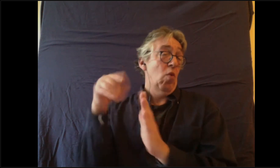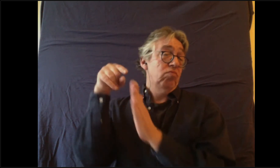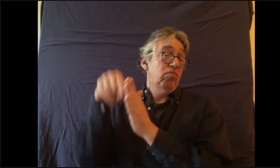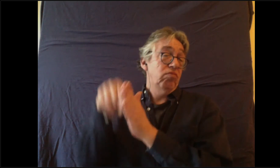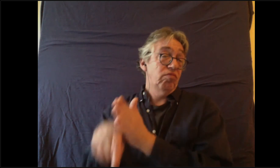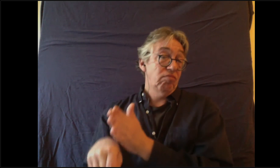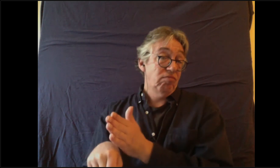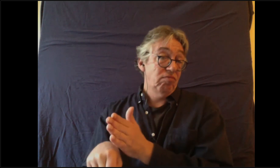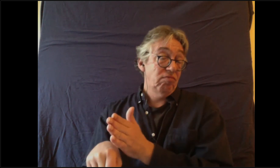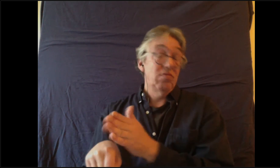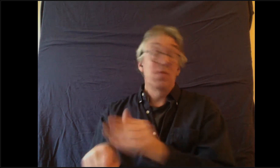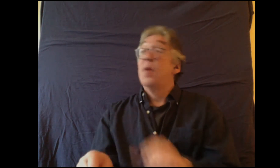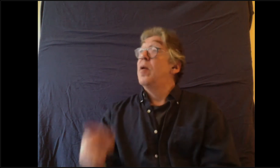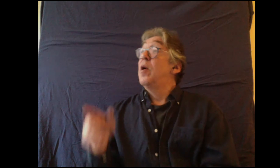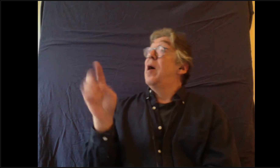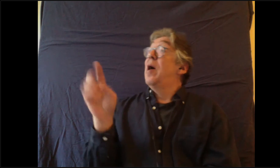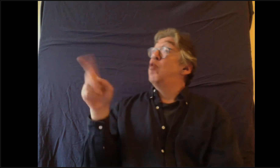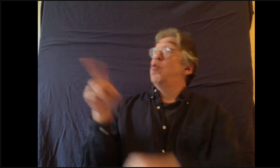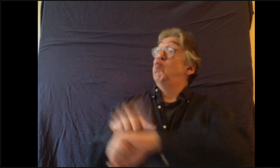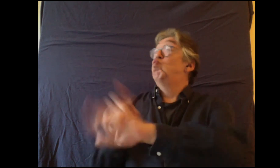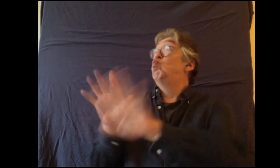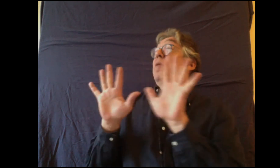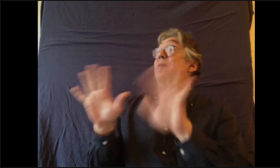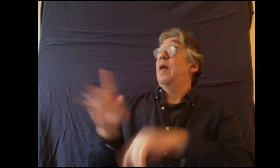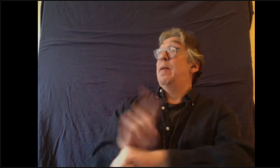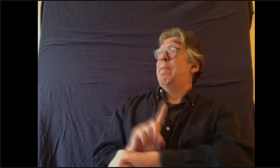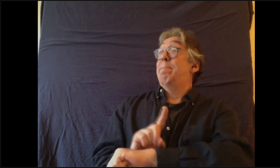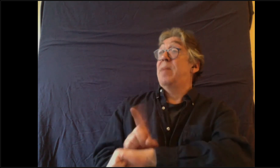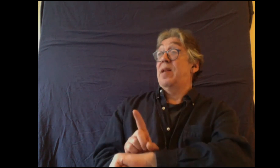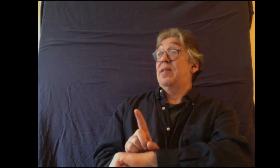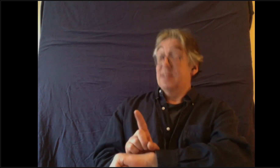Andrew, you have got about ten minutes for your presentation.